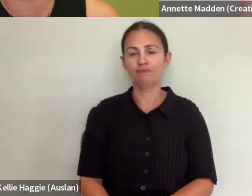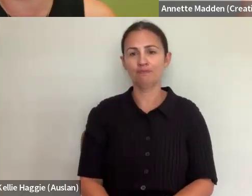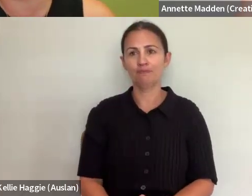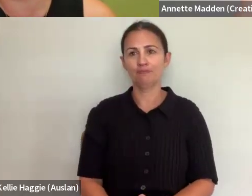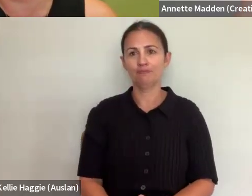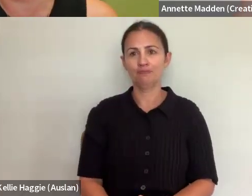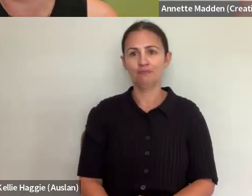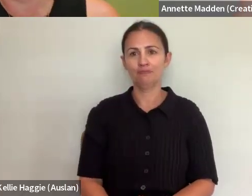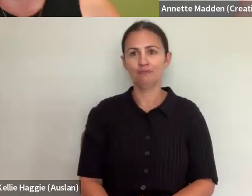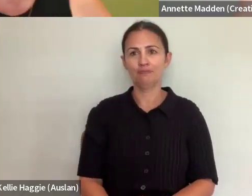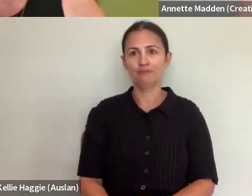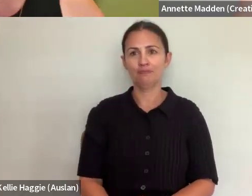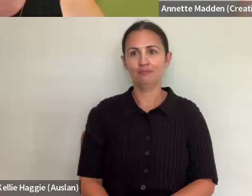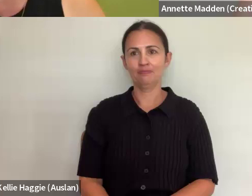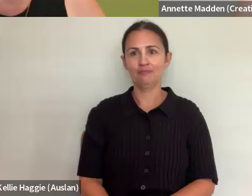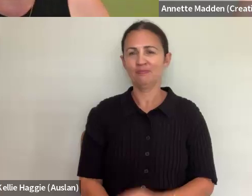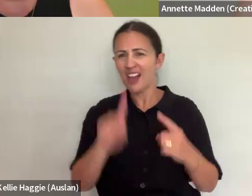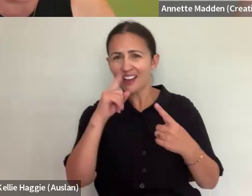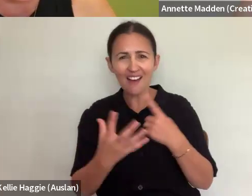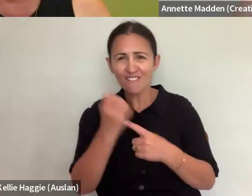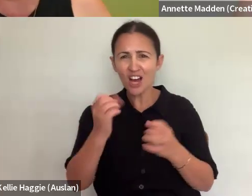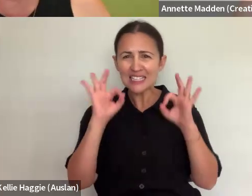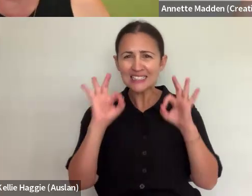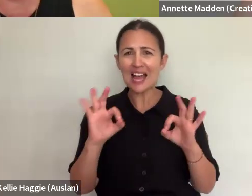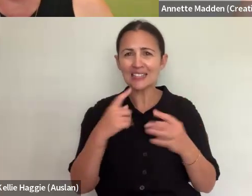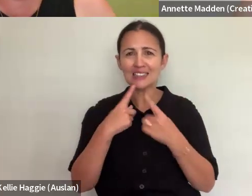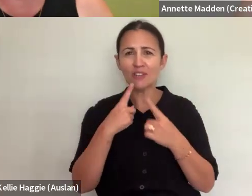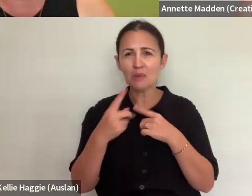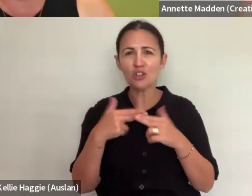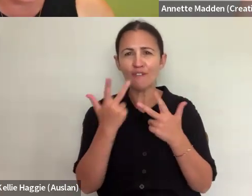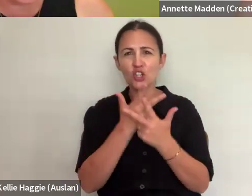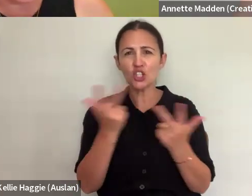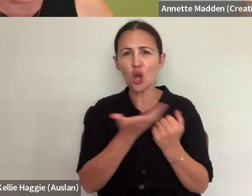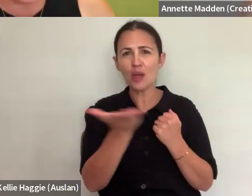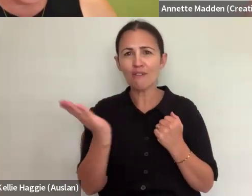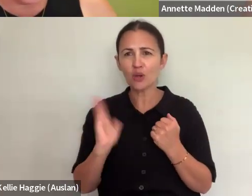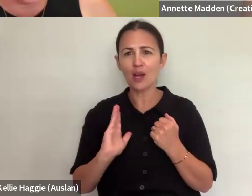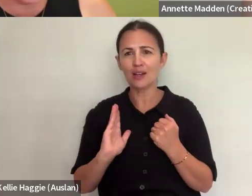eligible for, if you are in receipt of this funding down the track.